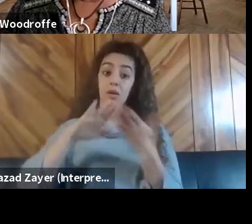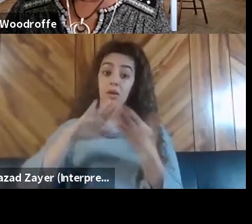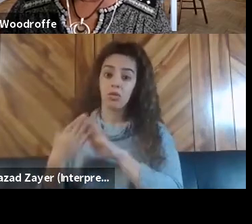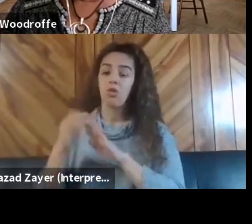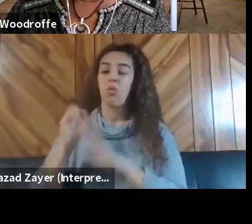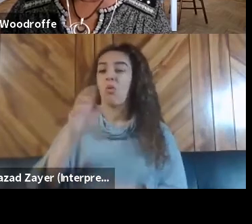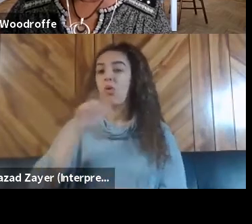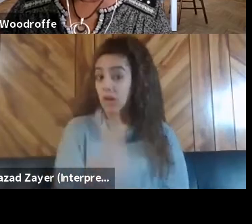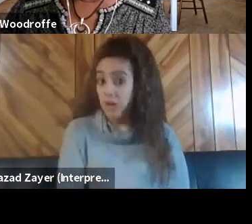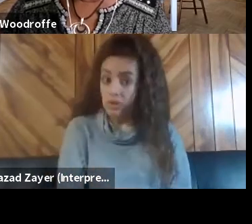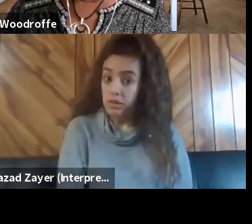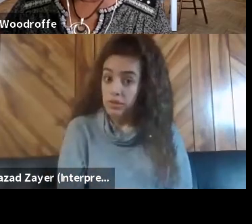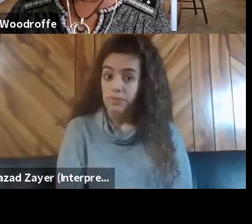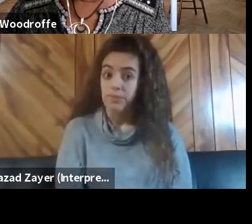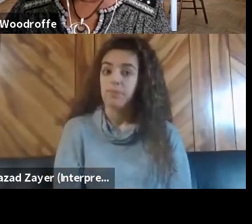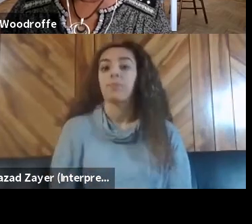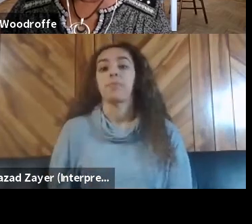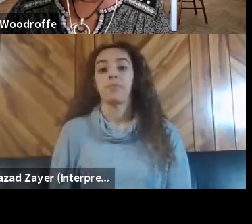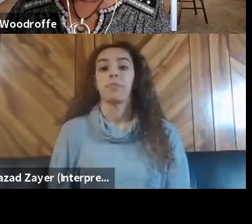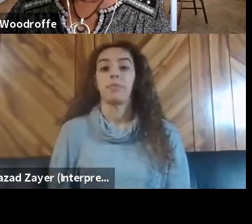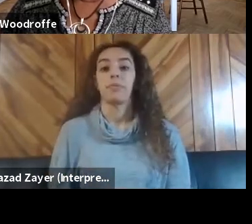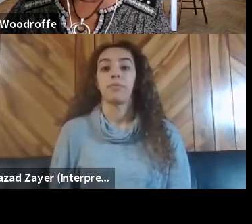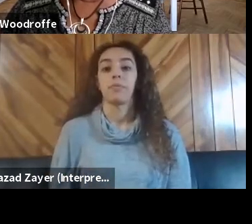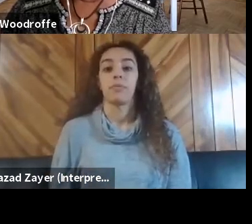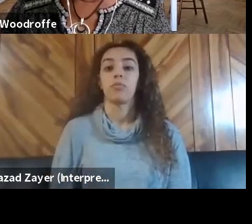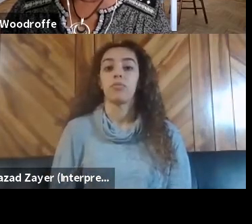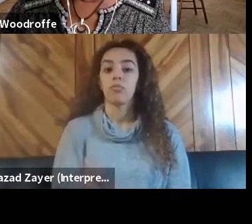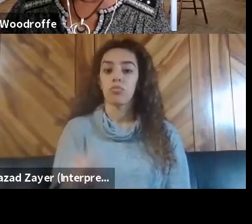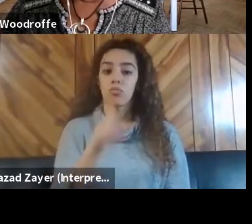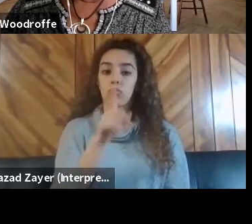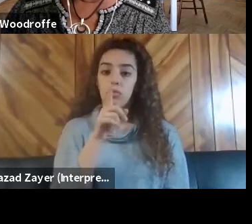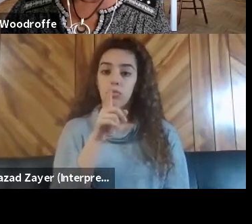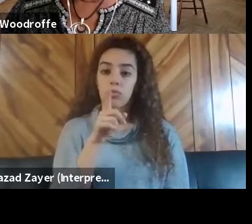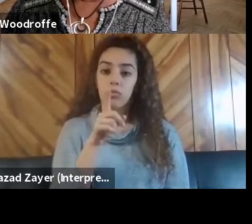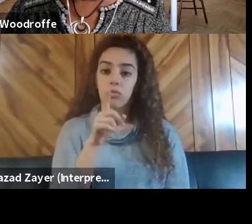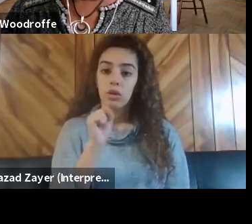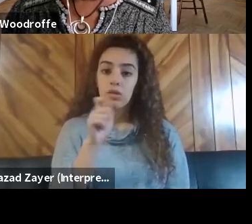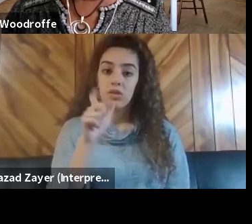That is very true. I think. I think the whole system is the